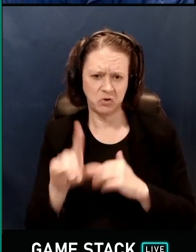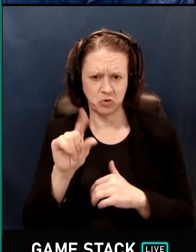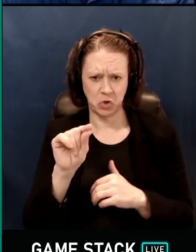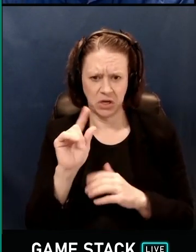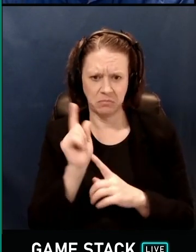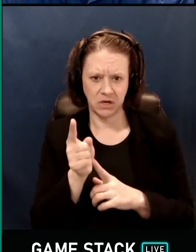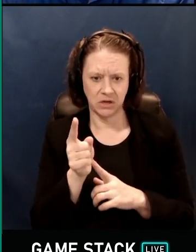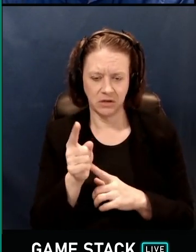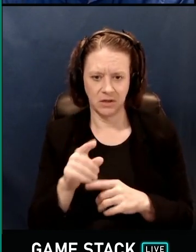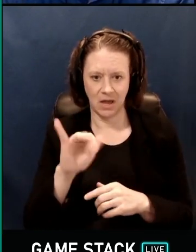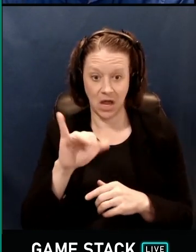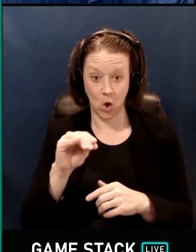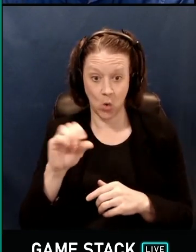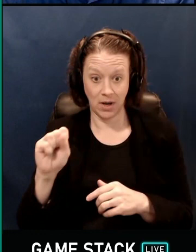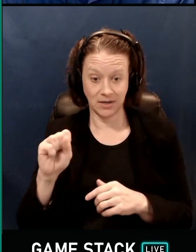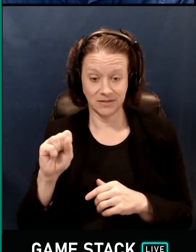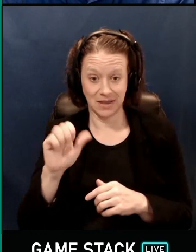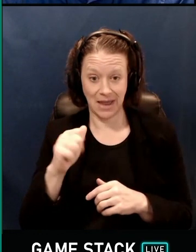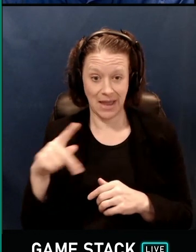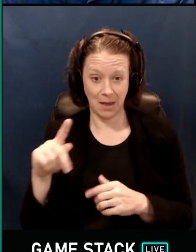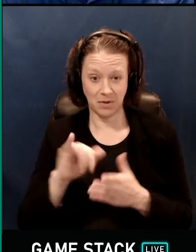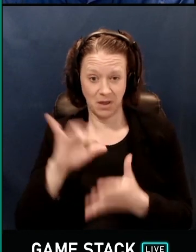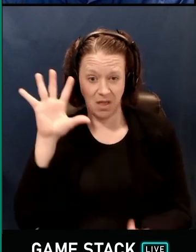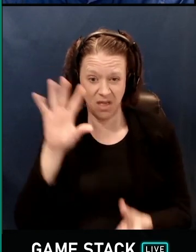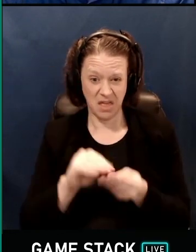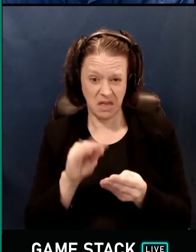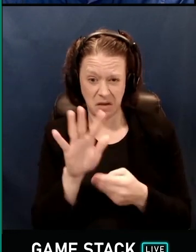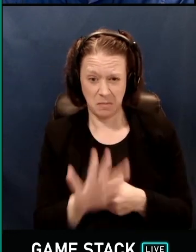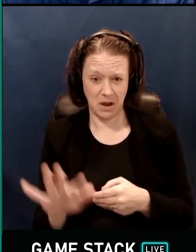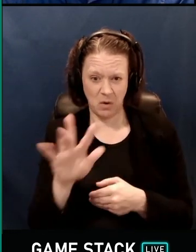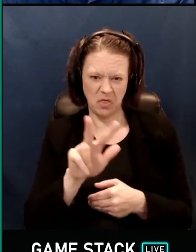app build takes 36 or 37 minutes in total.